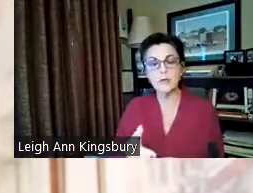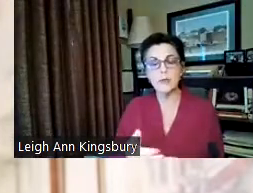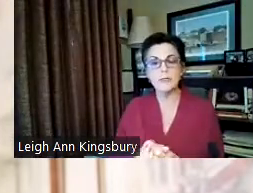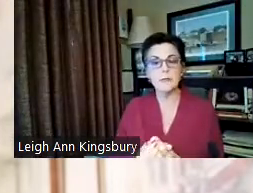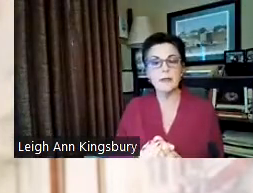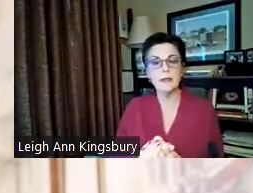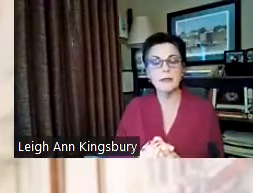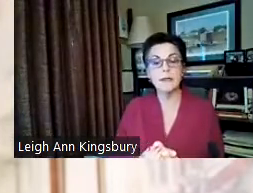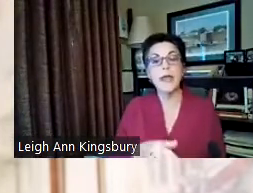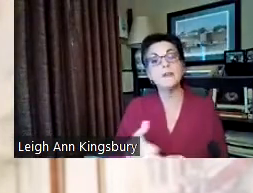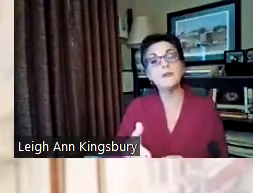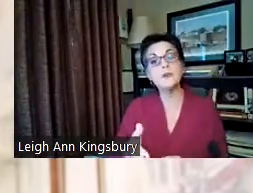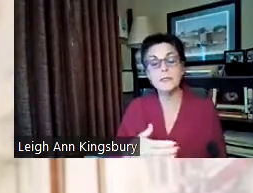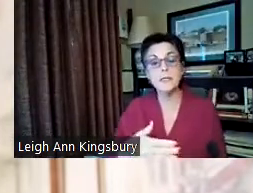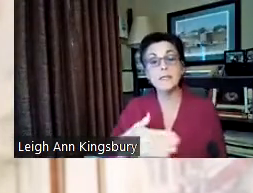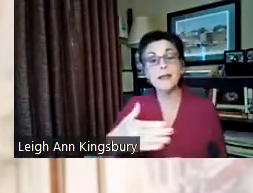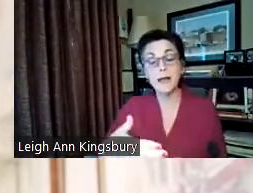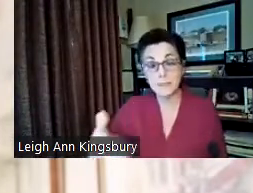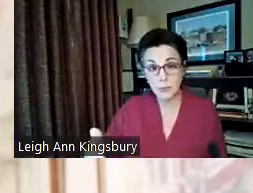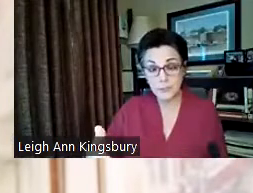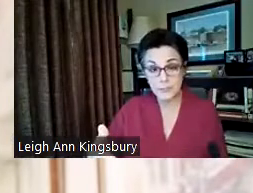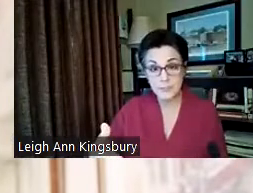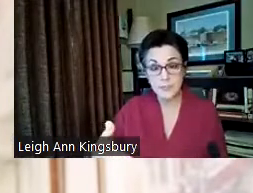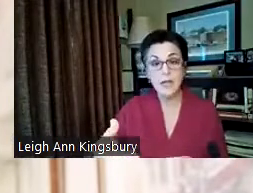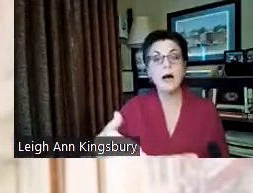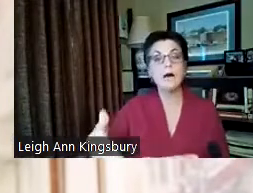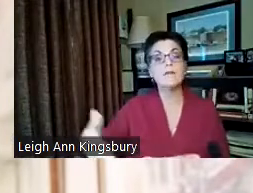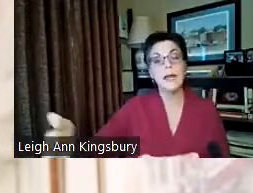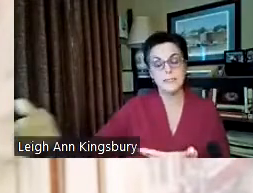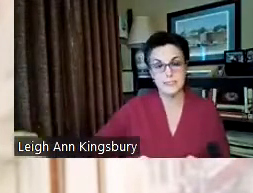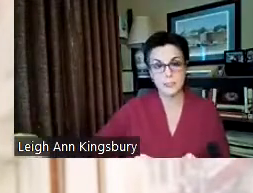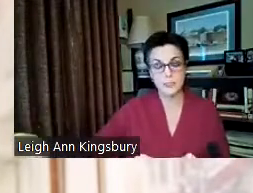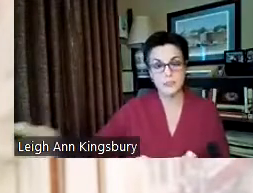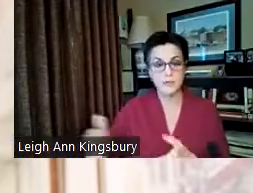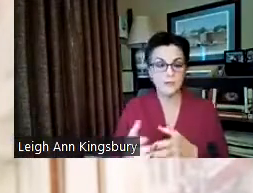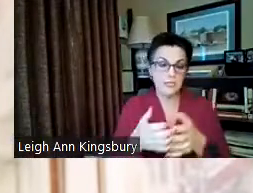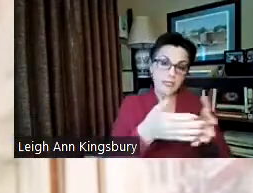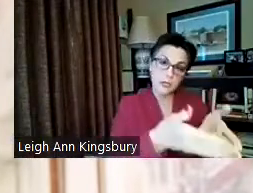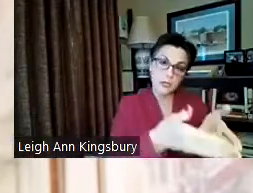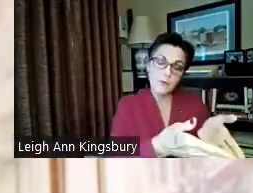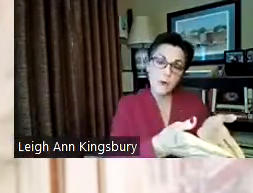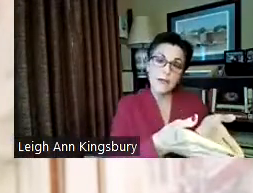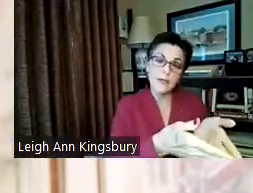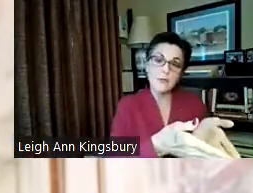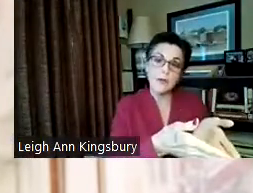about to make? And do you understand the consequences of that decision? So if you decide to go one way, here's what can